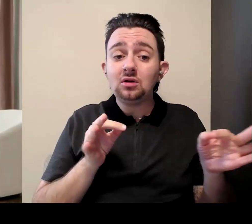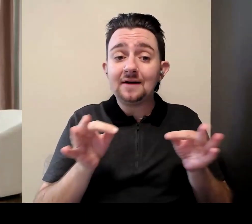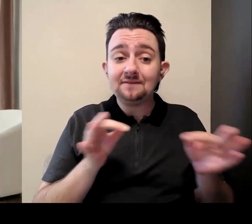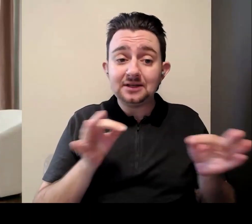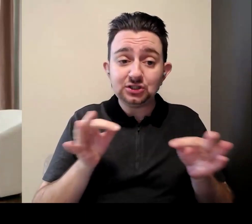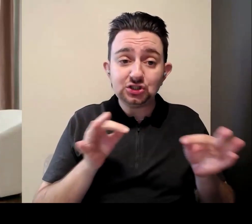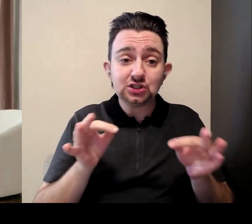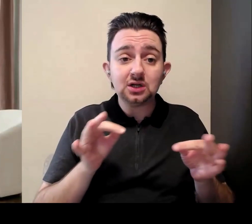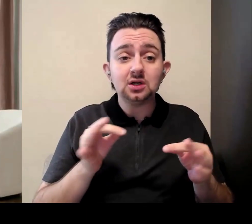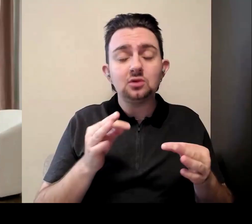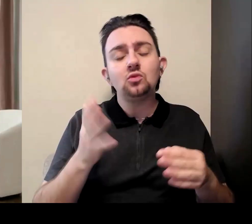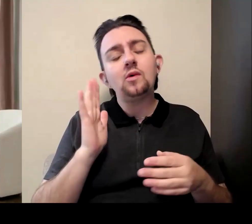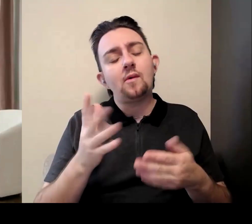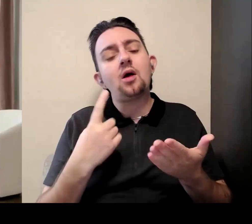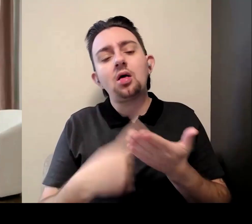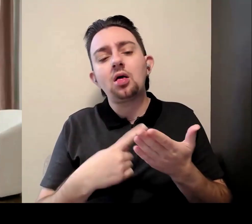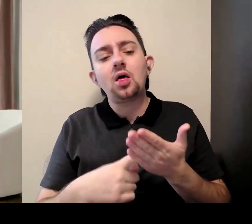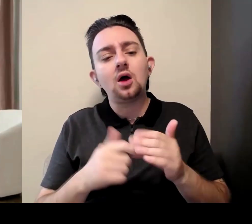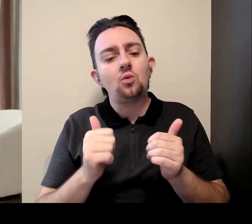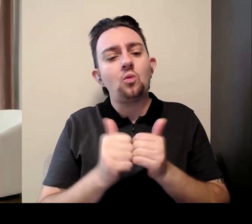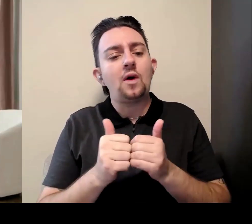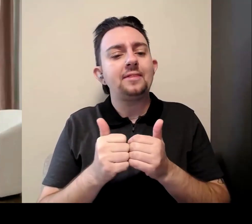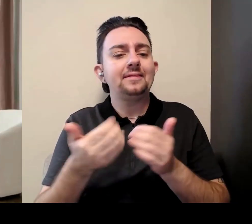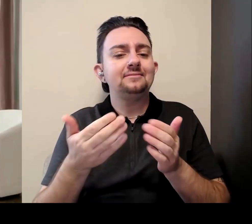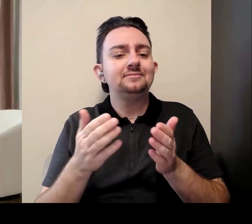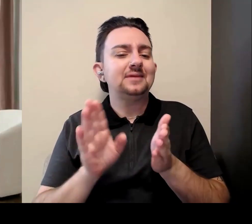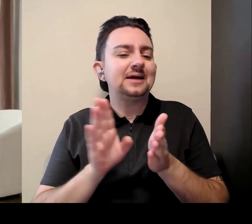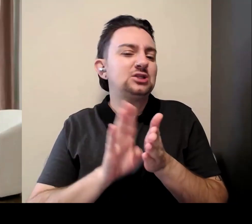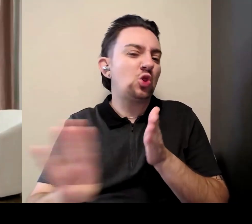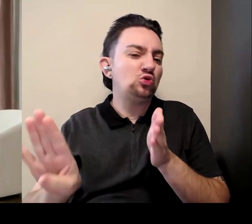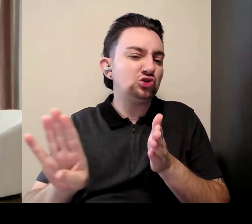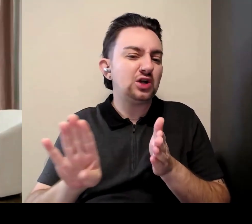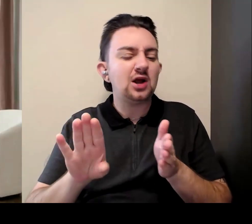we'll talk about with exclusionary factor, people tended to think you can't be both.